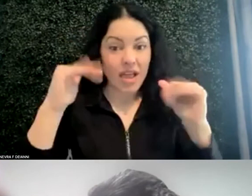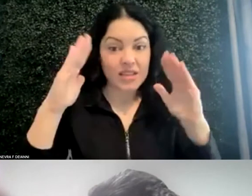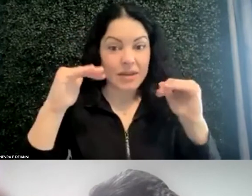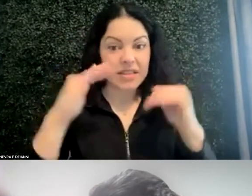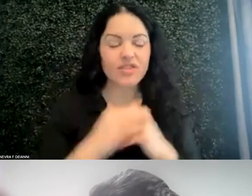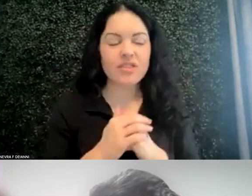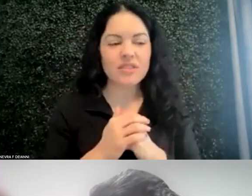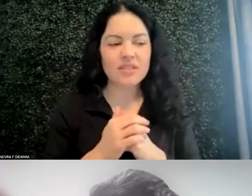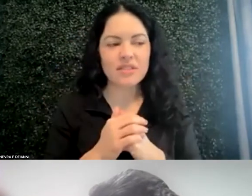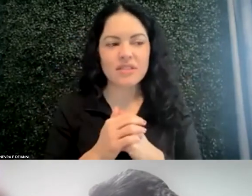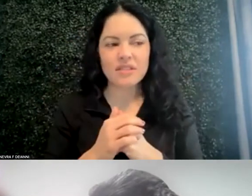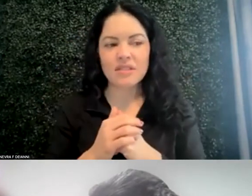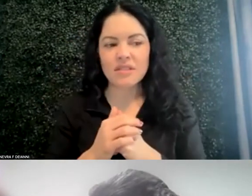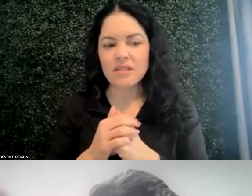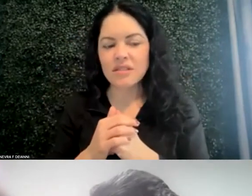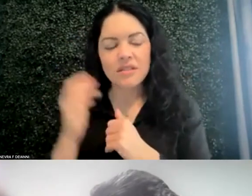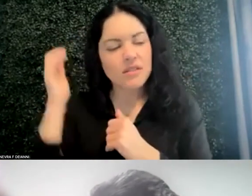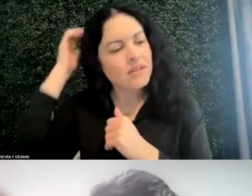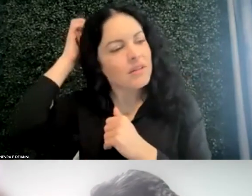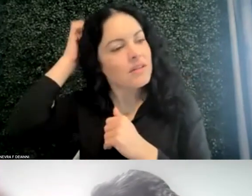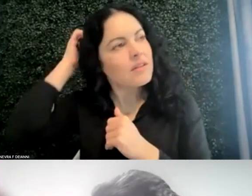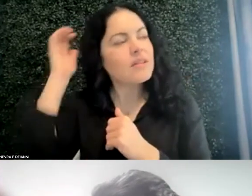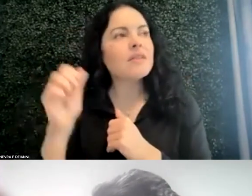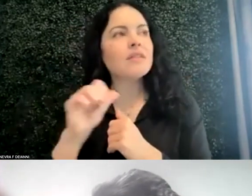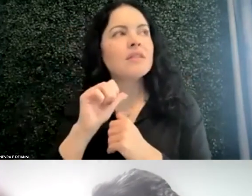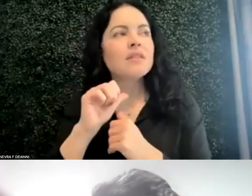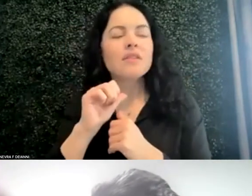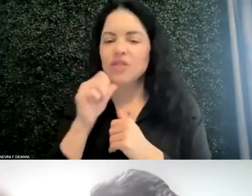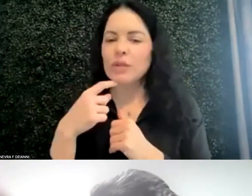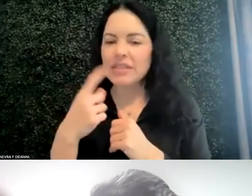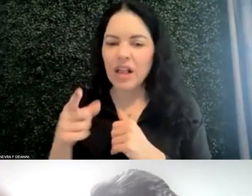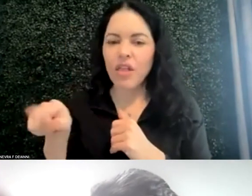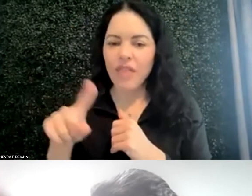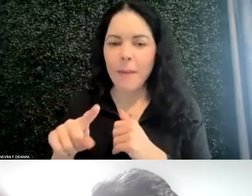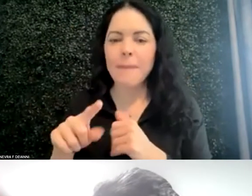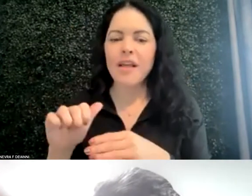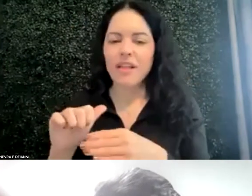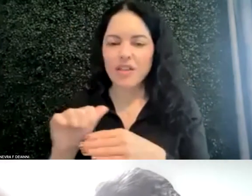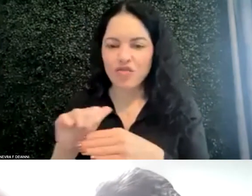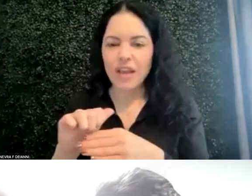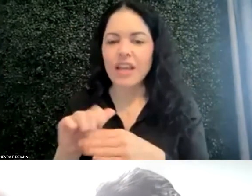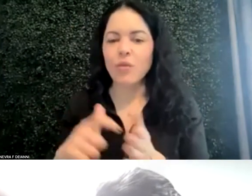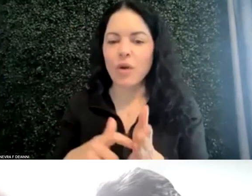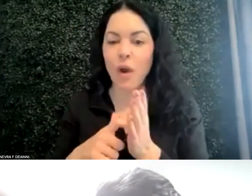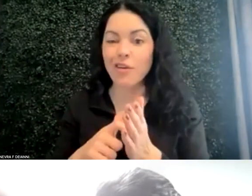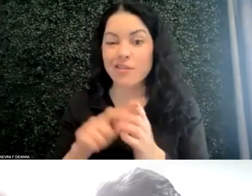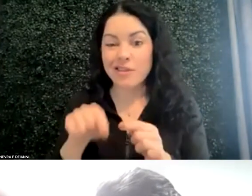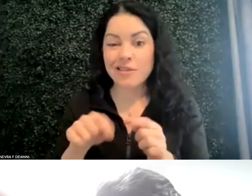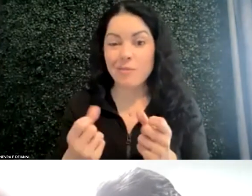Right. Don't tell us the training will take X hours and then wonder why it took three times as long. Yeah, true.